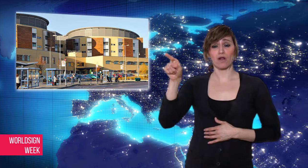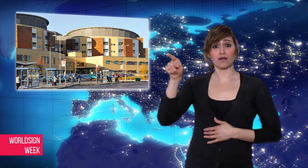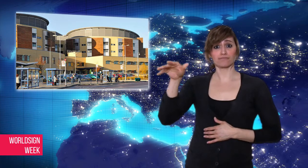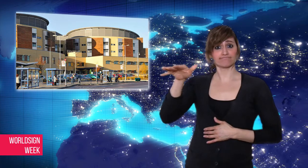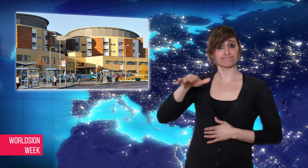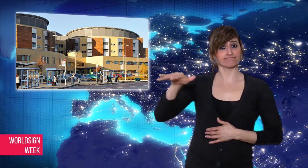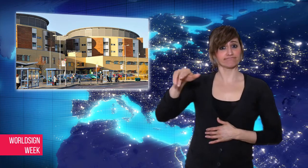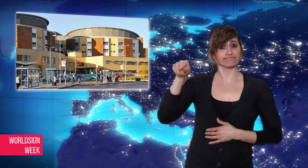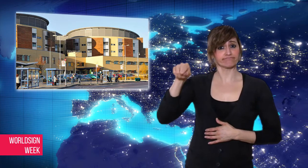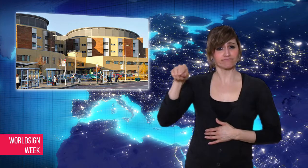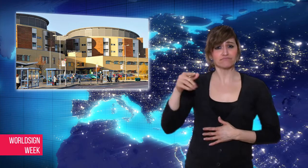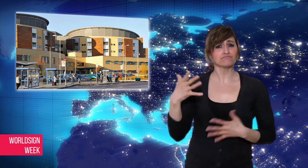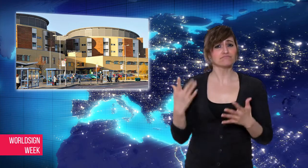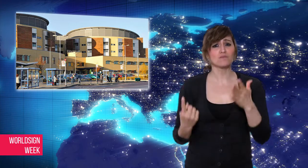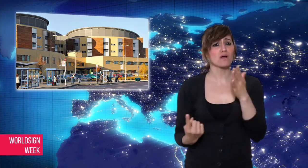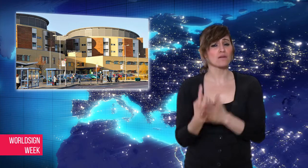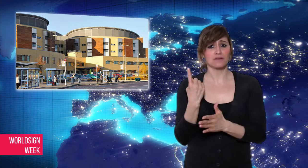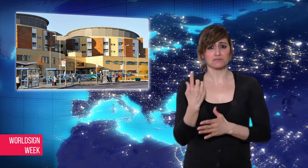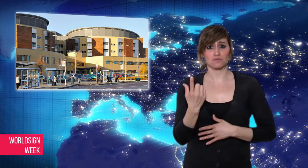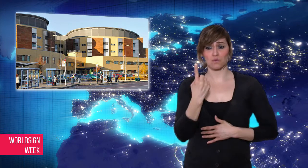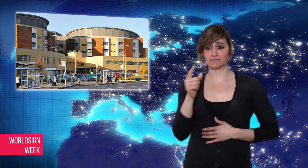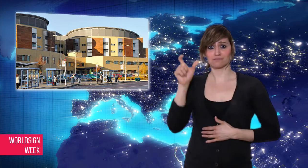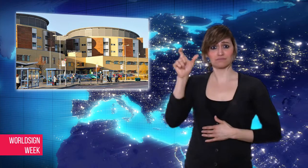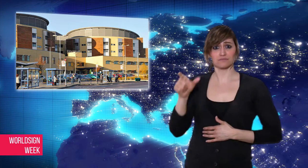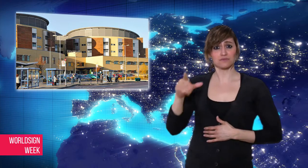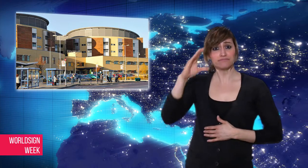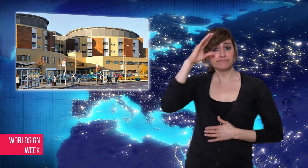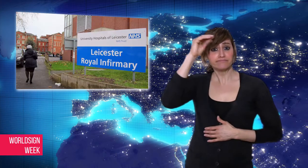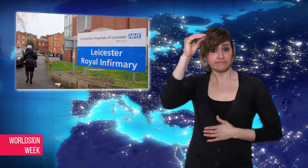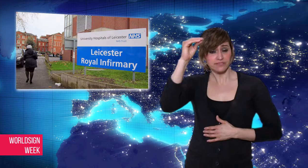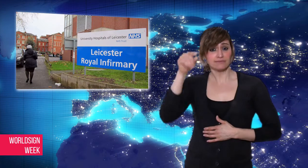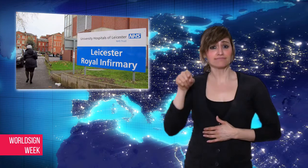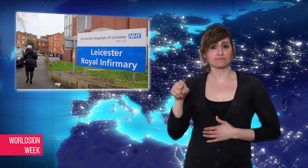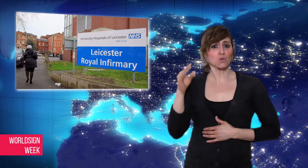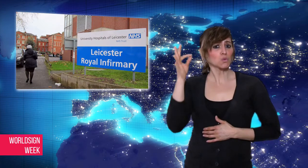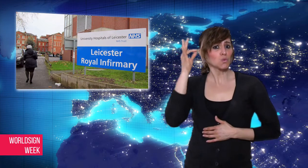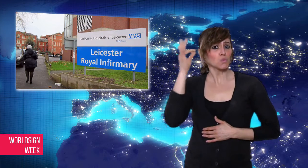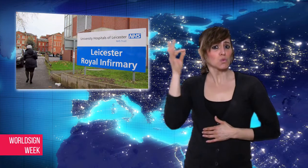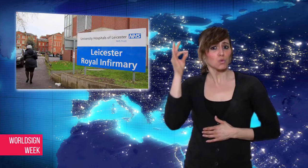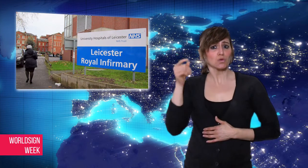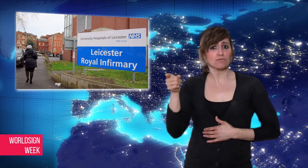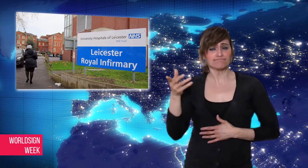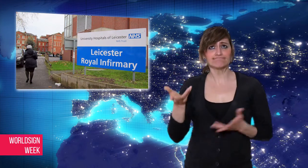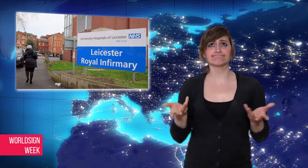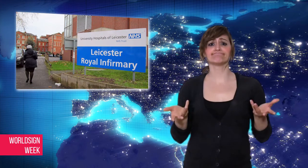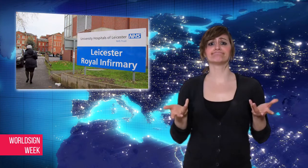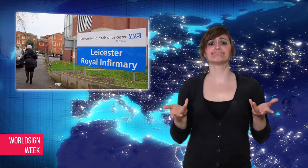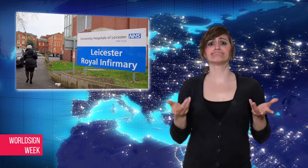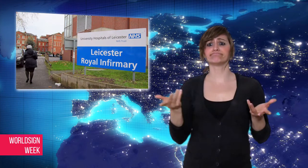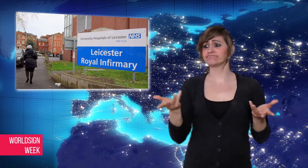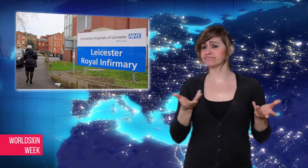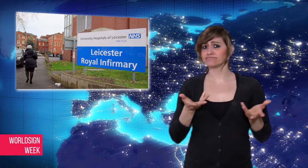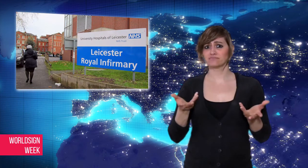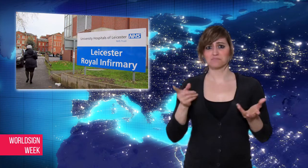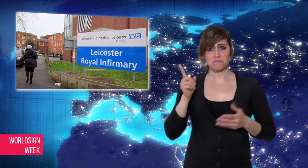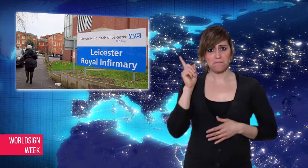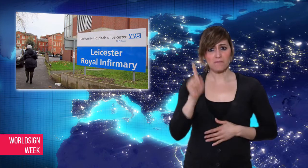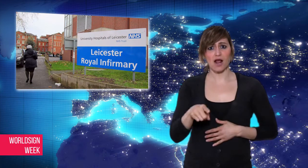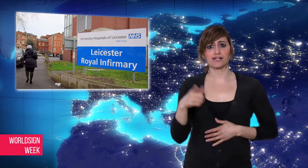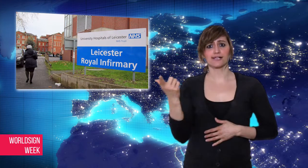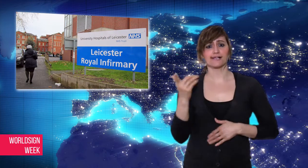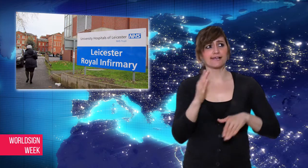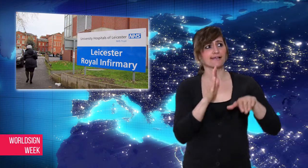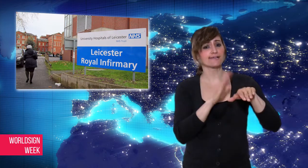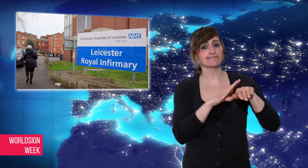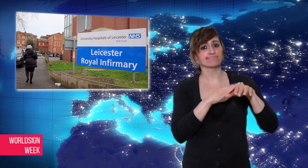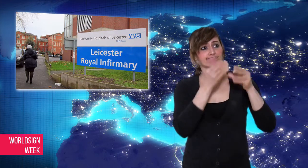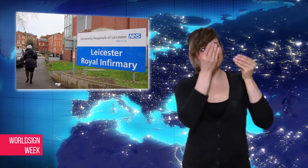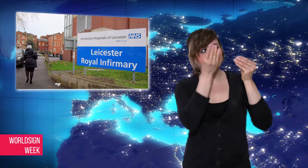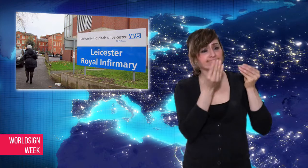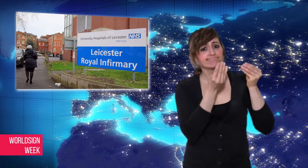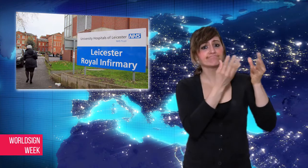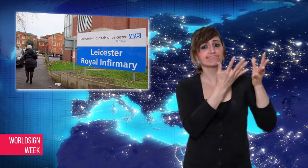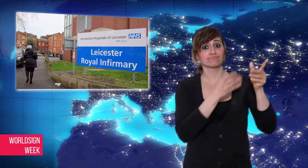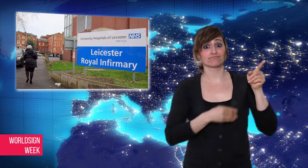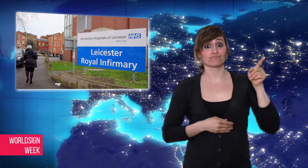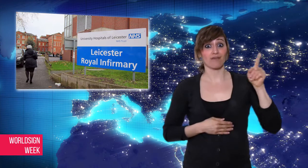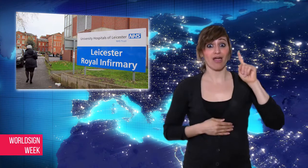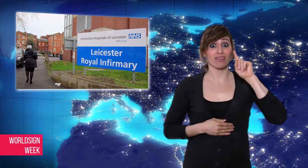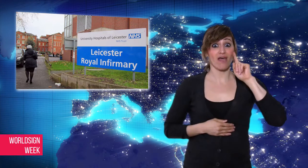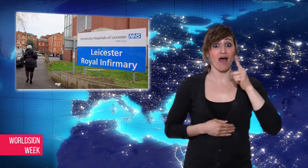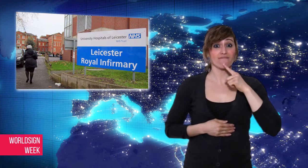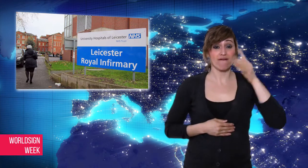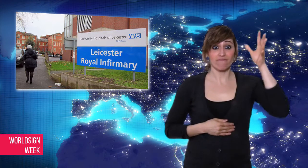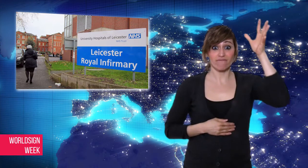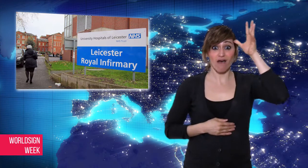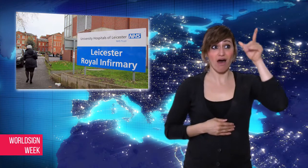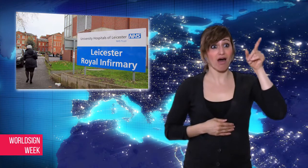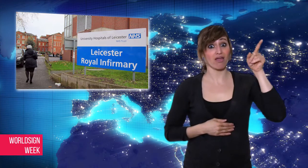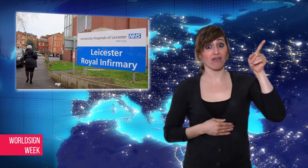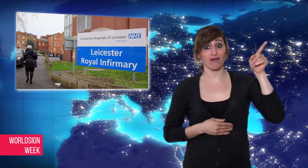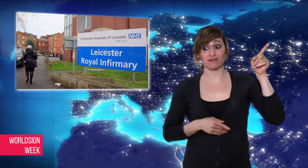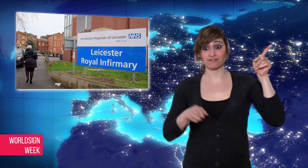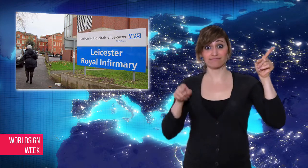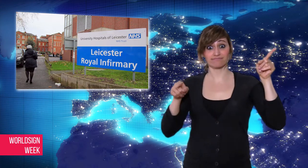to die as no interpreter were arranged.